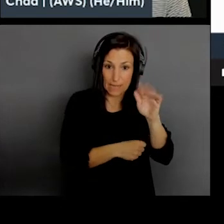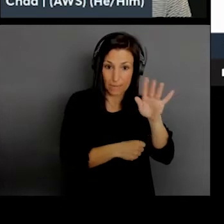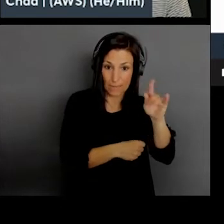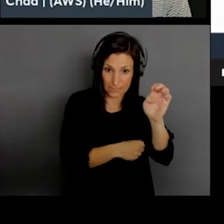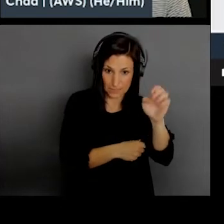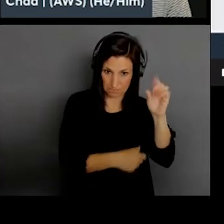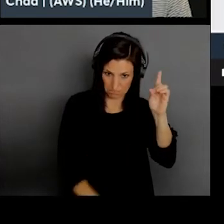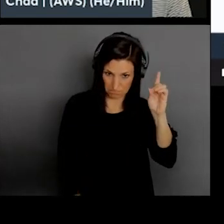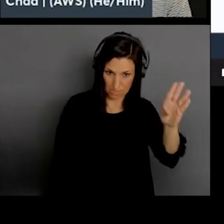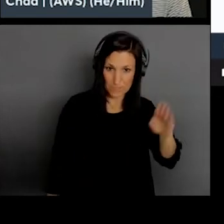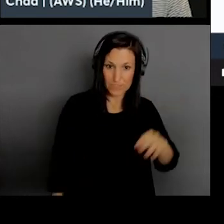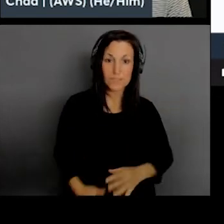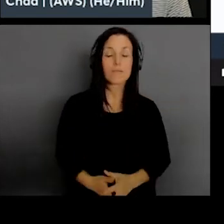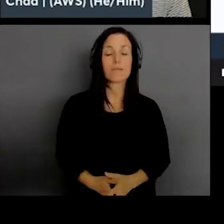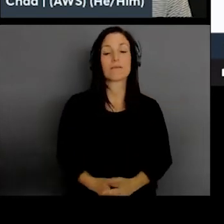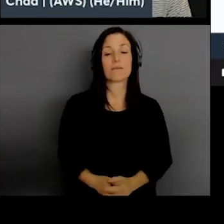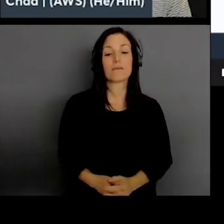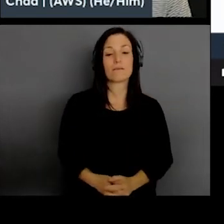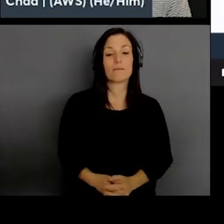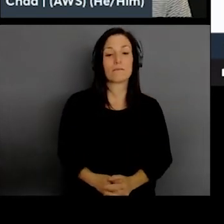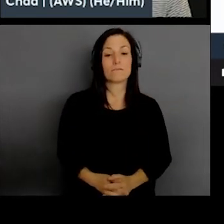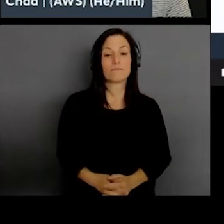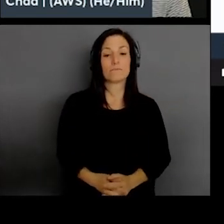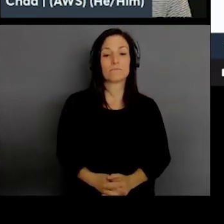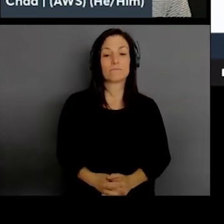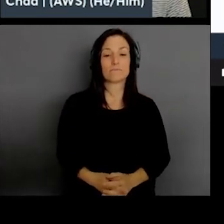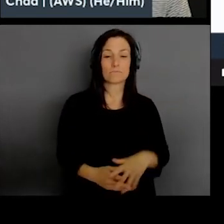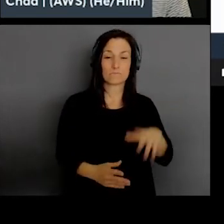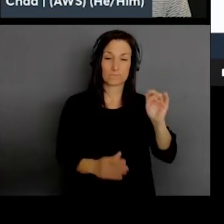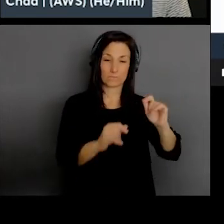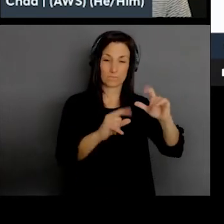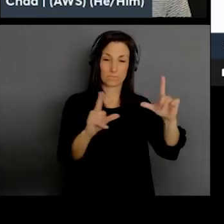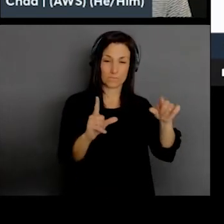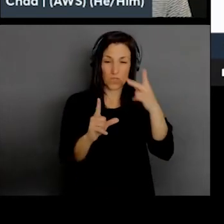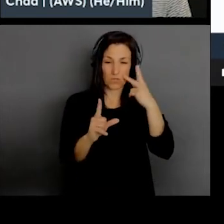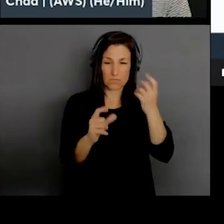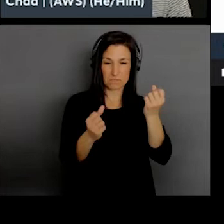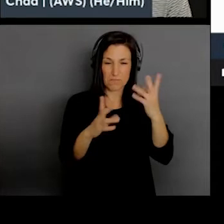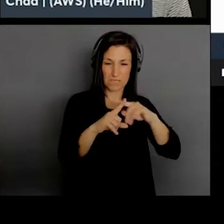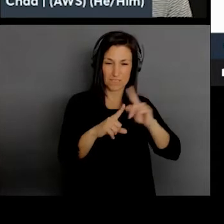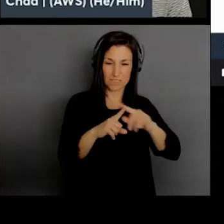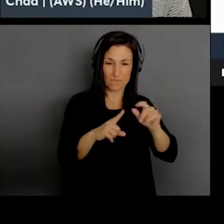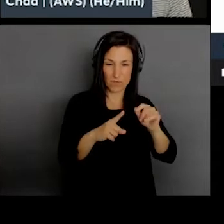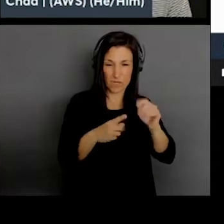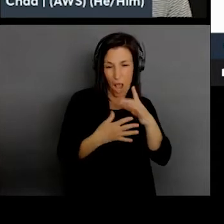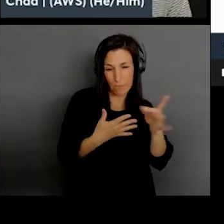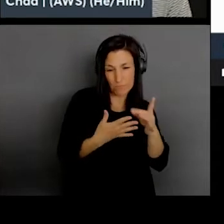So when I go on to 'create a database', you'll see a bunch of options. Aurora is a relational database.